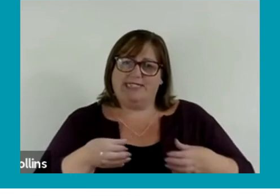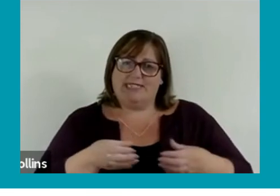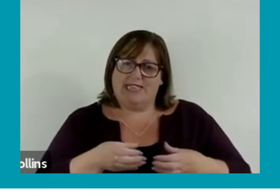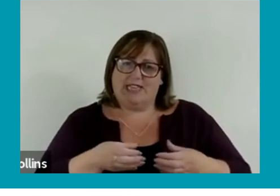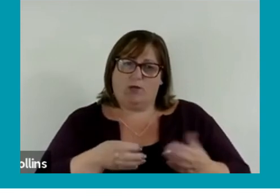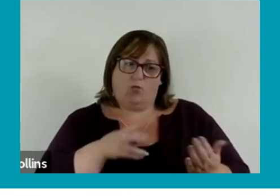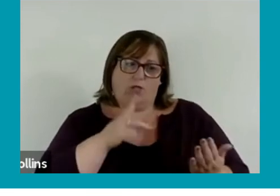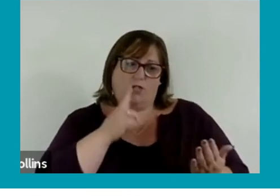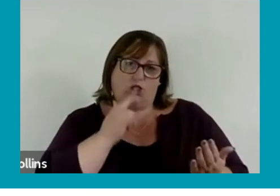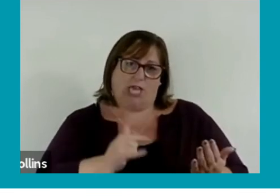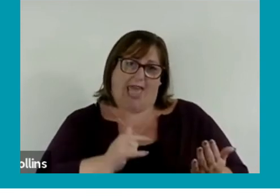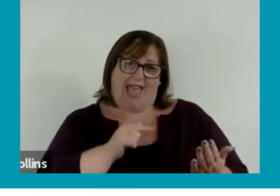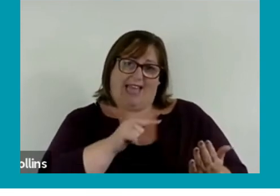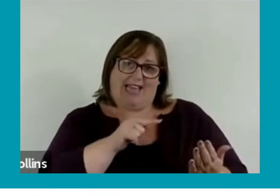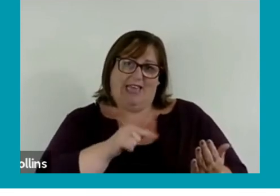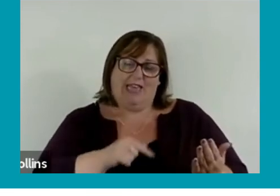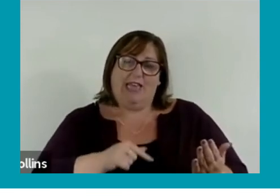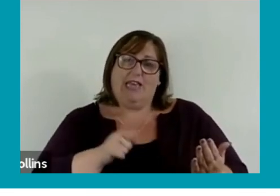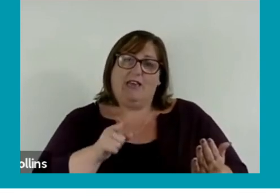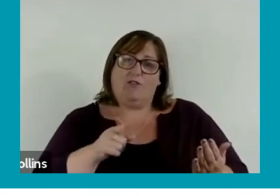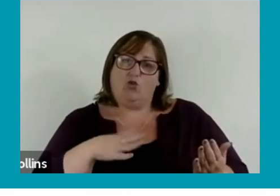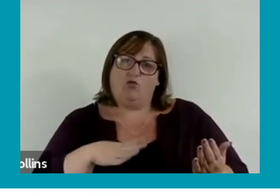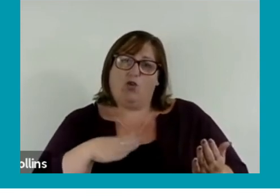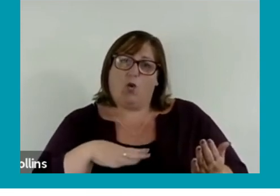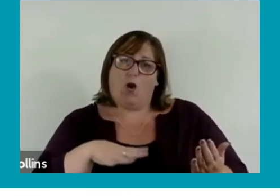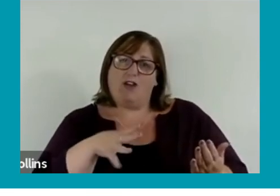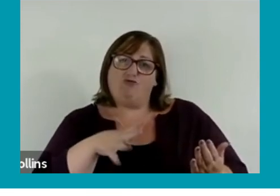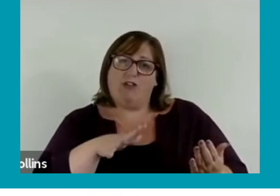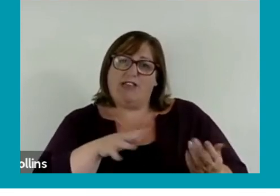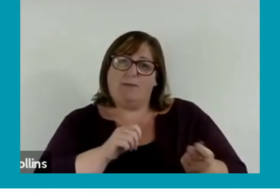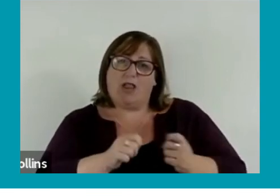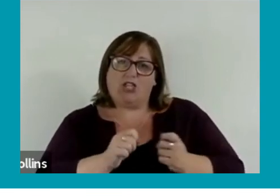um but we certainly wouldn't object anyone on that what our team will do is uh pick up the